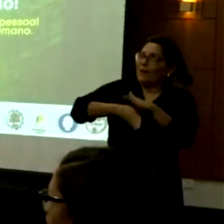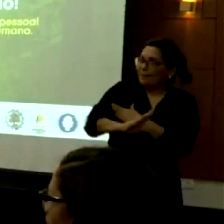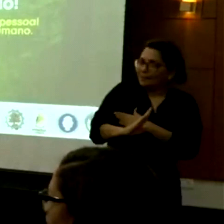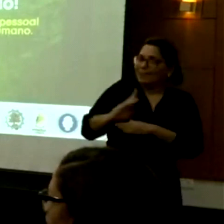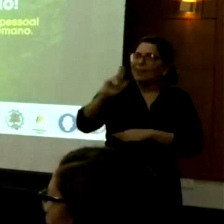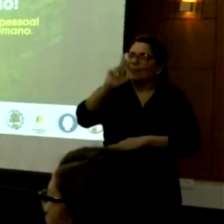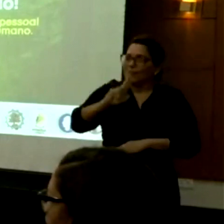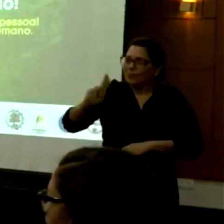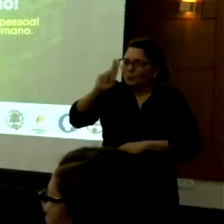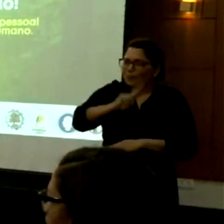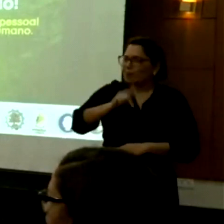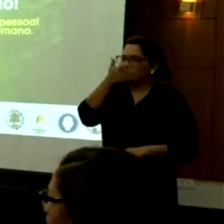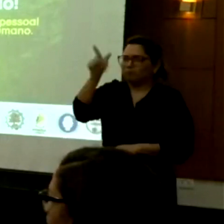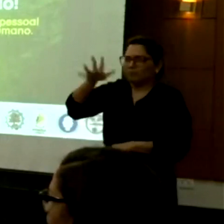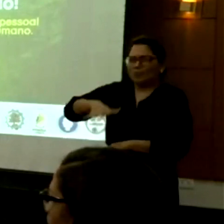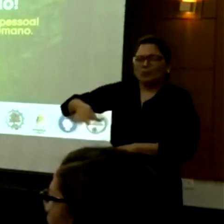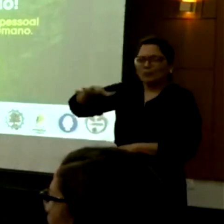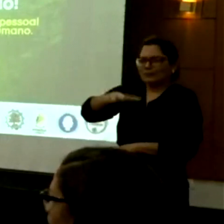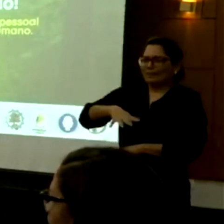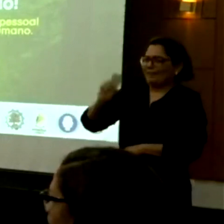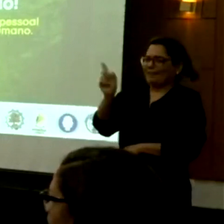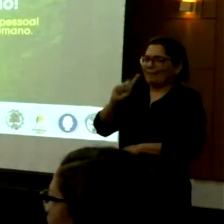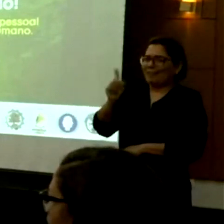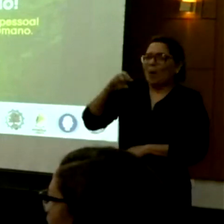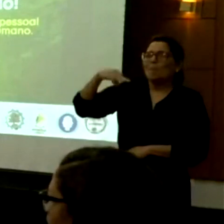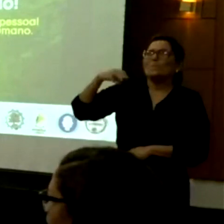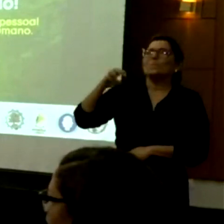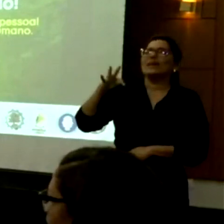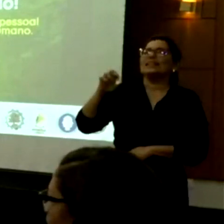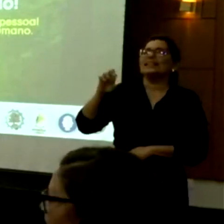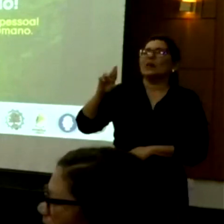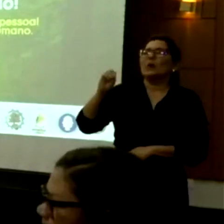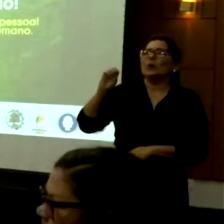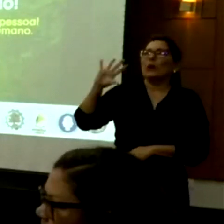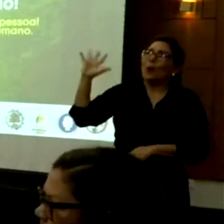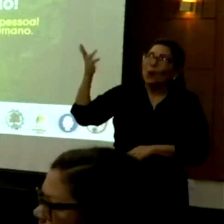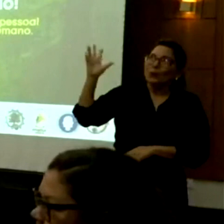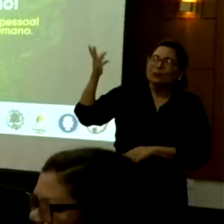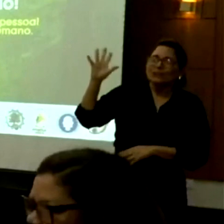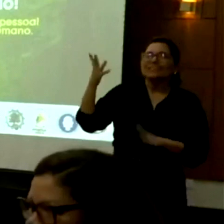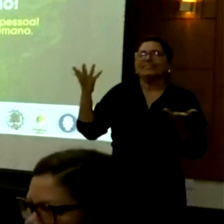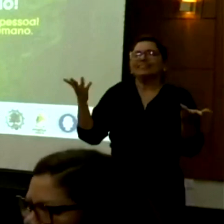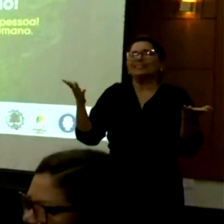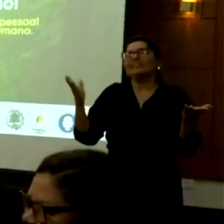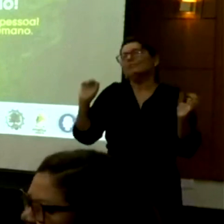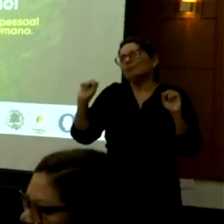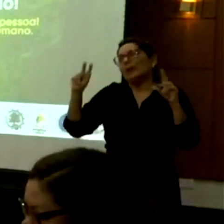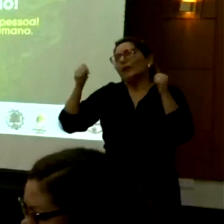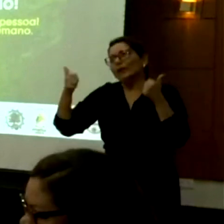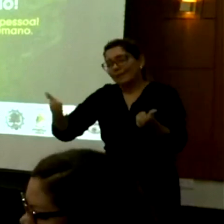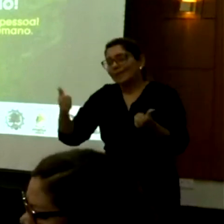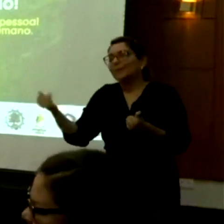in another area that wasn't even meteorology but that's ok the important thing is to bring students